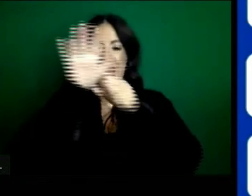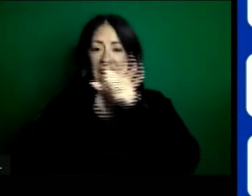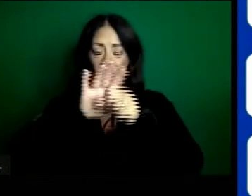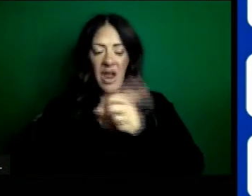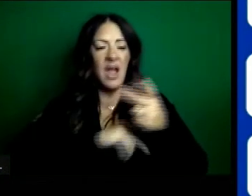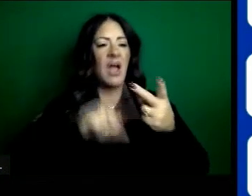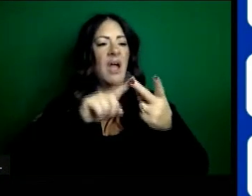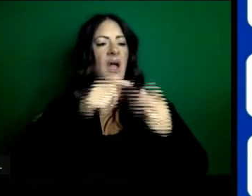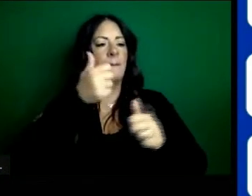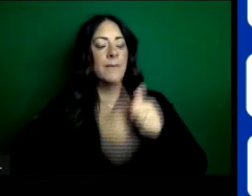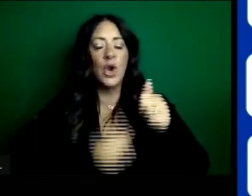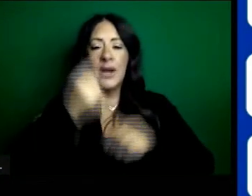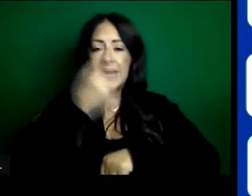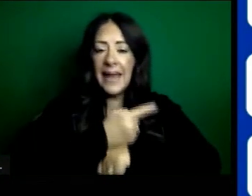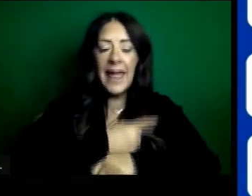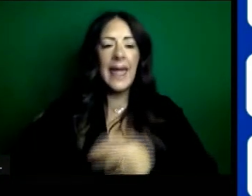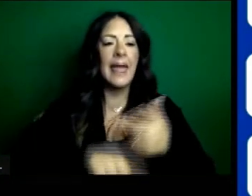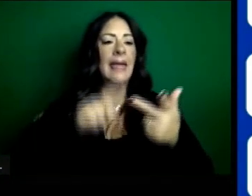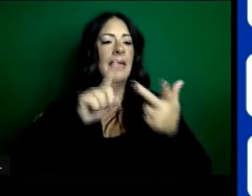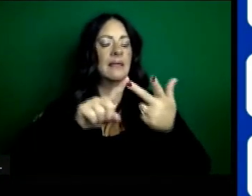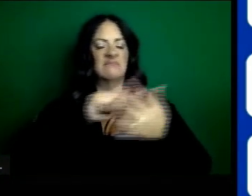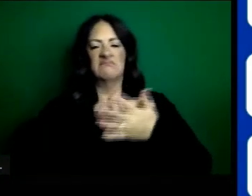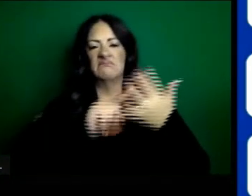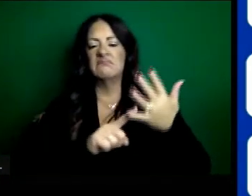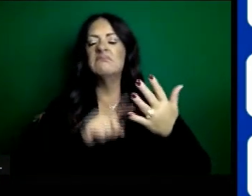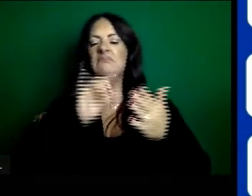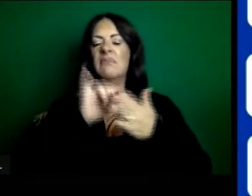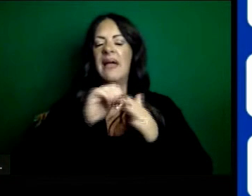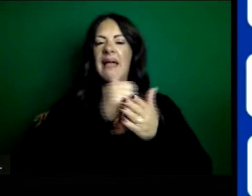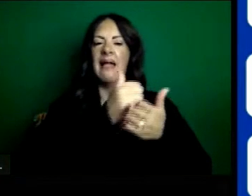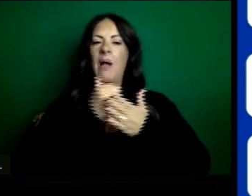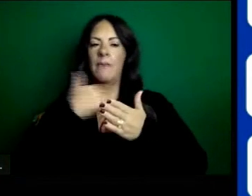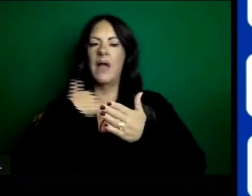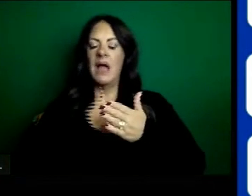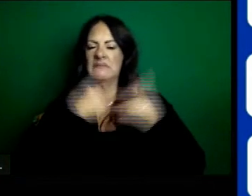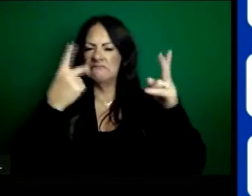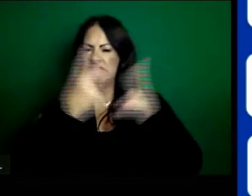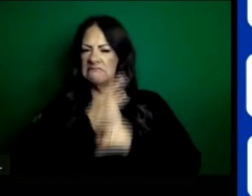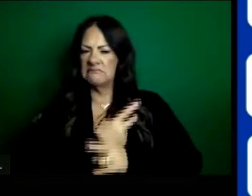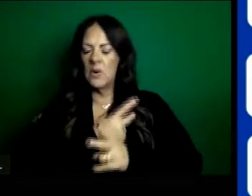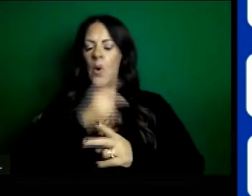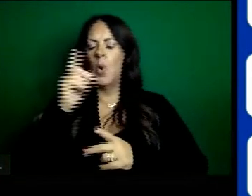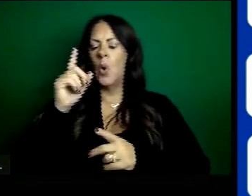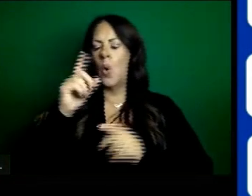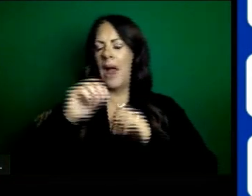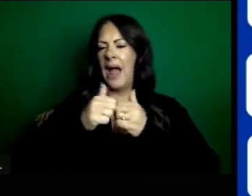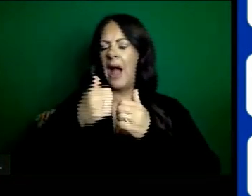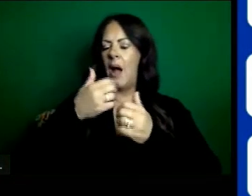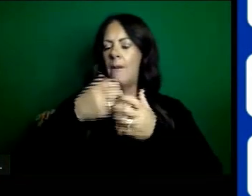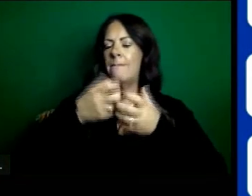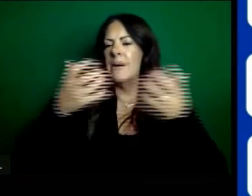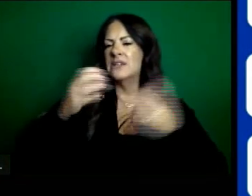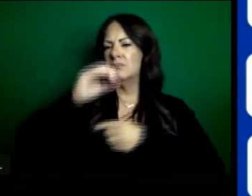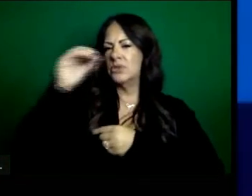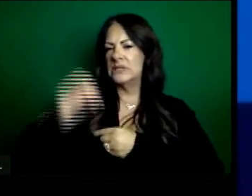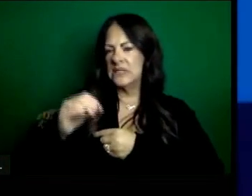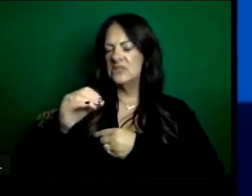DETERMINE WHAT IS GOING TO HAPPEN FOUR WEEKS OUT FROM NOW. A LITTLE DIFFERENT THAN THE